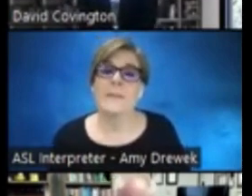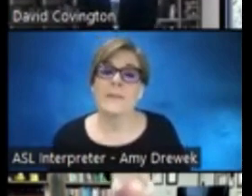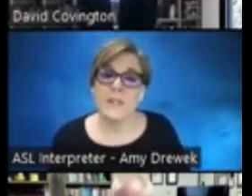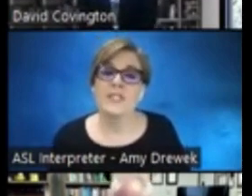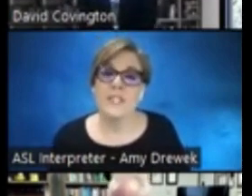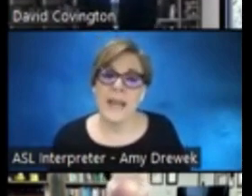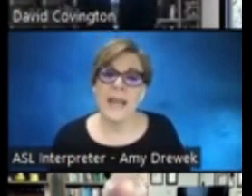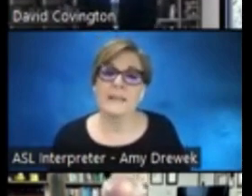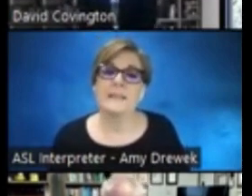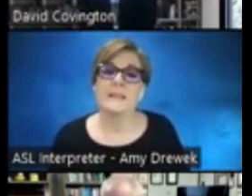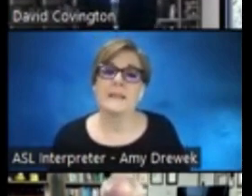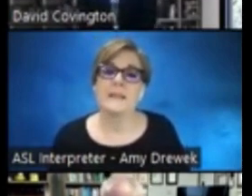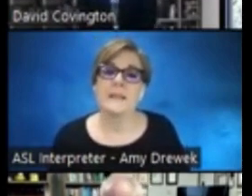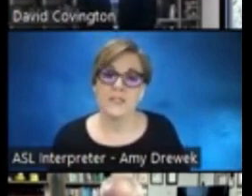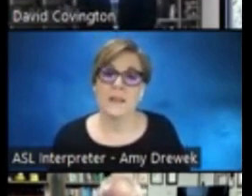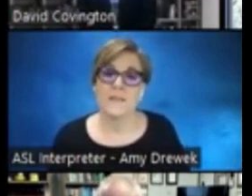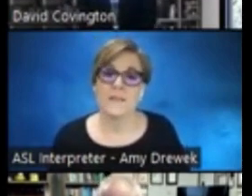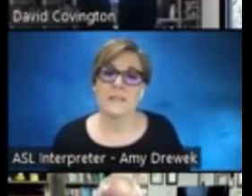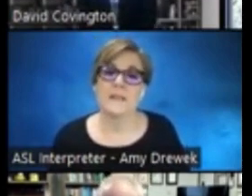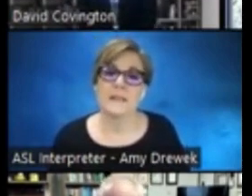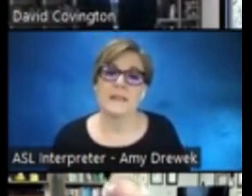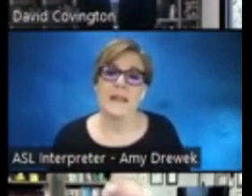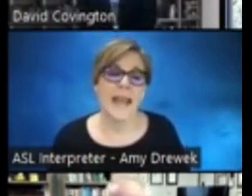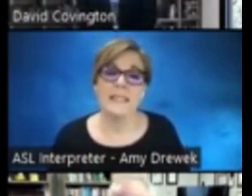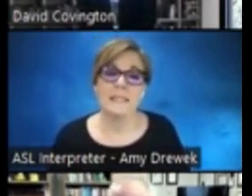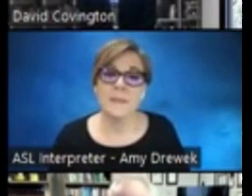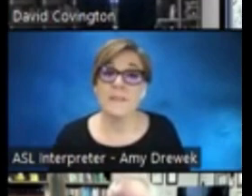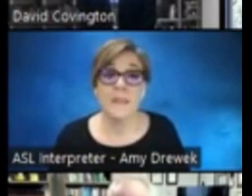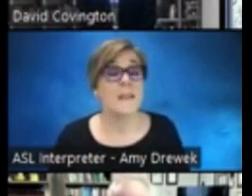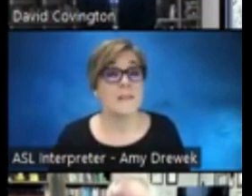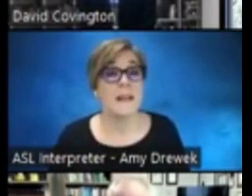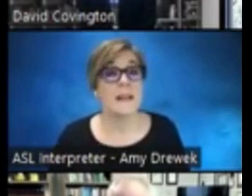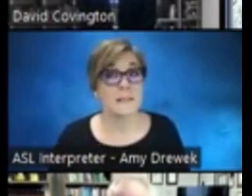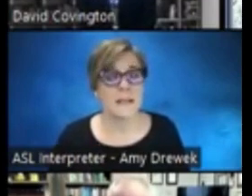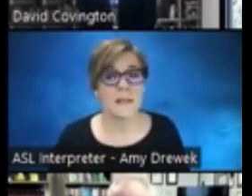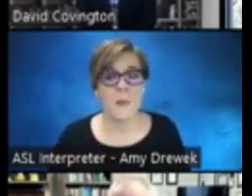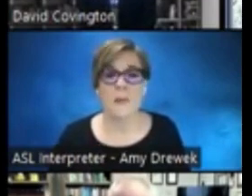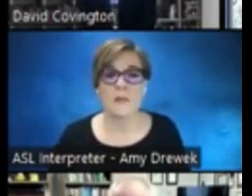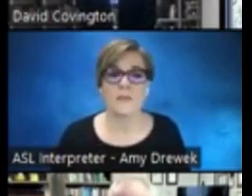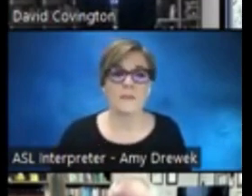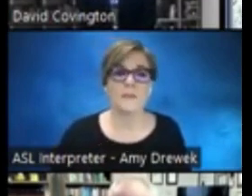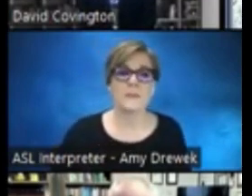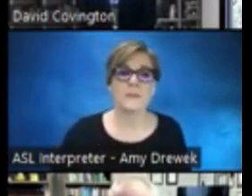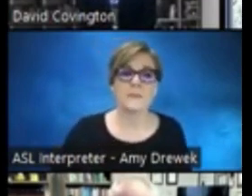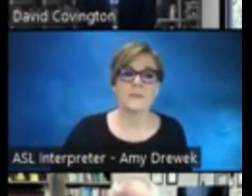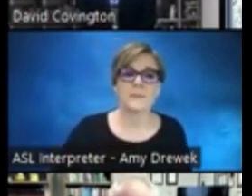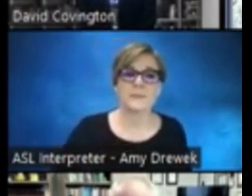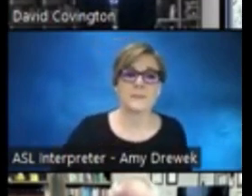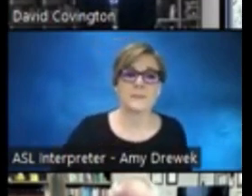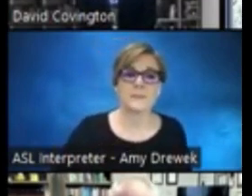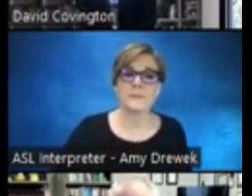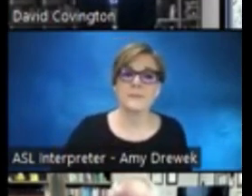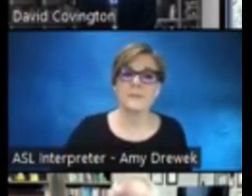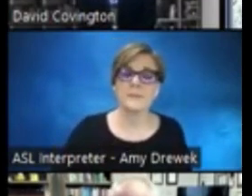I APPRECIATE THE SHIFT AND IT HAS BEEN VERY FASCINATING TO WATCH.